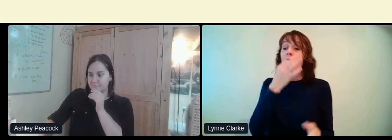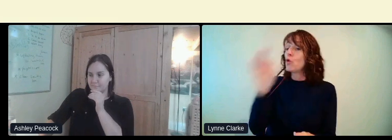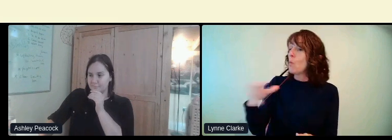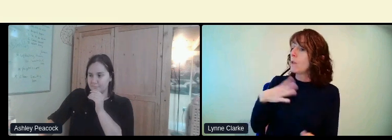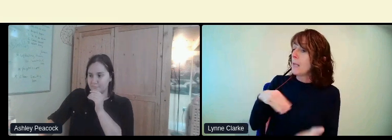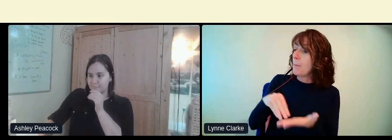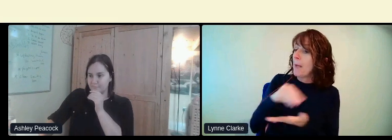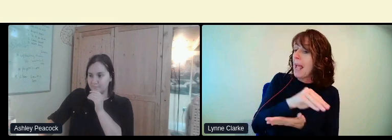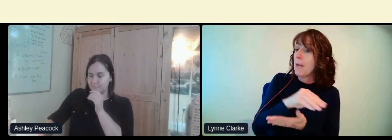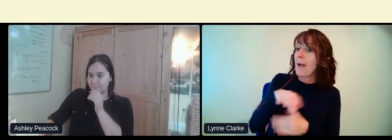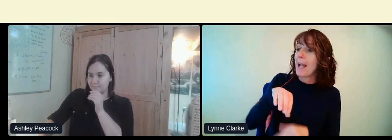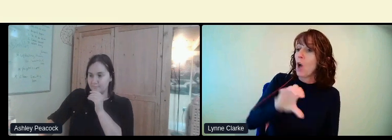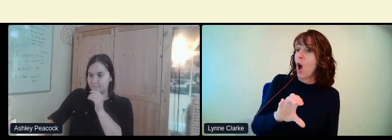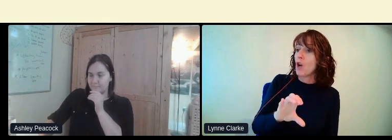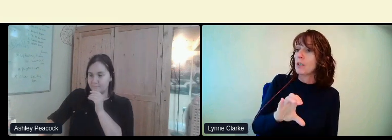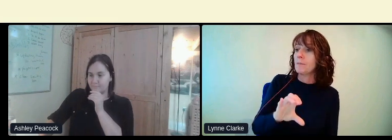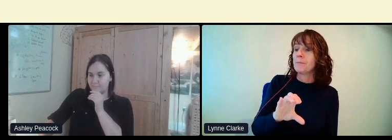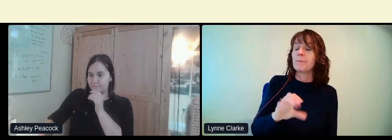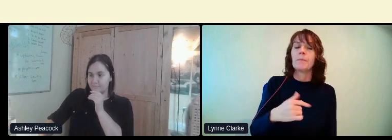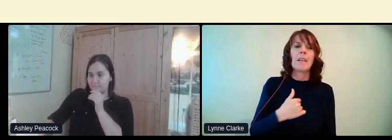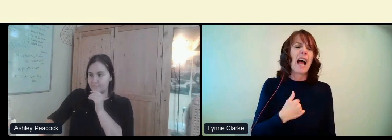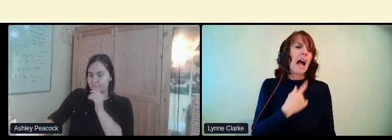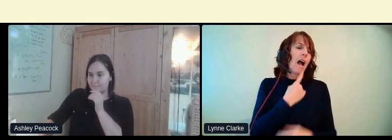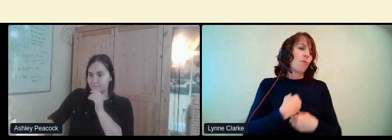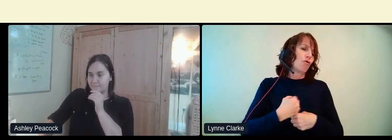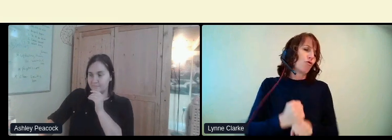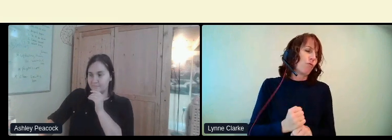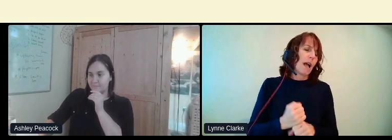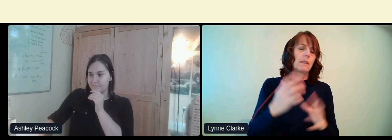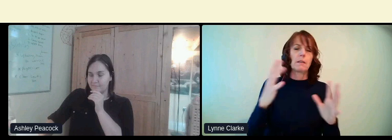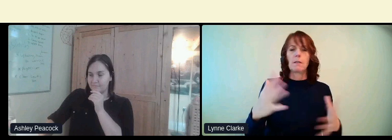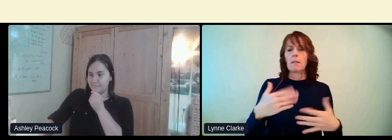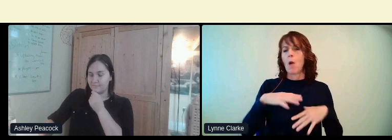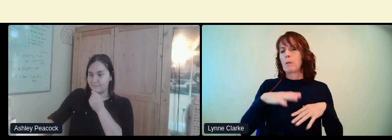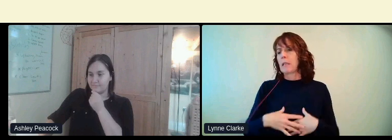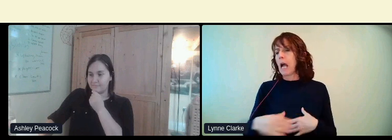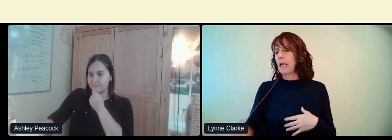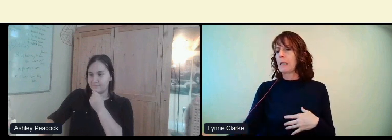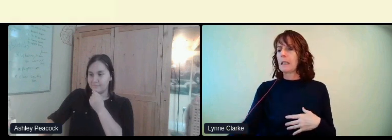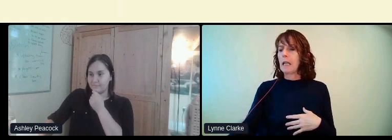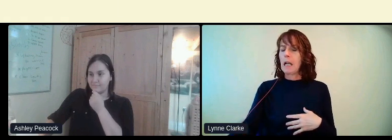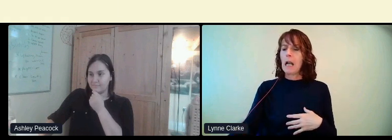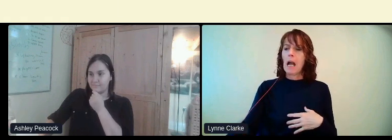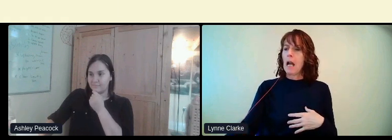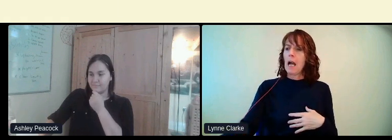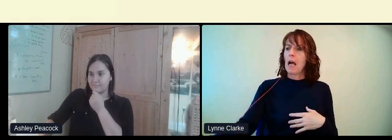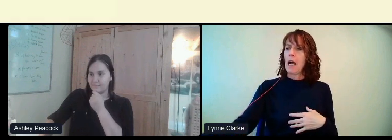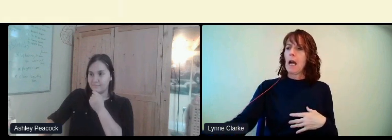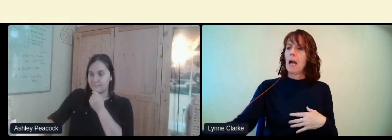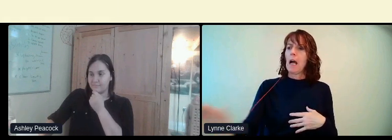Now I was stressed out, I was tired, I had driven from Birmingham to Suffolk. I was so tired.